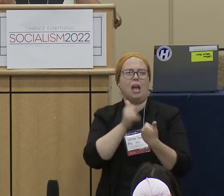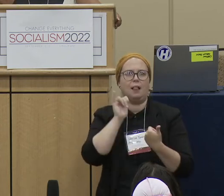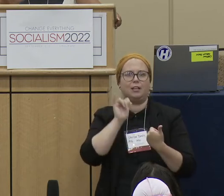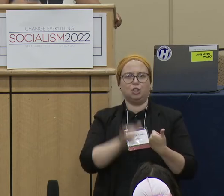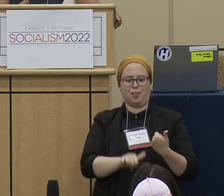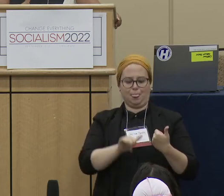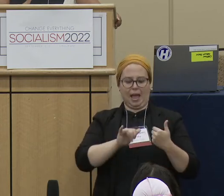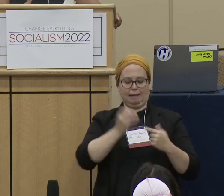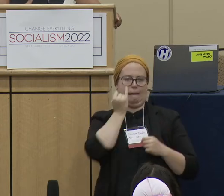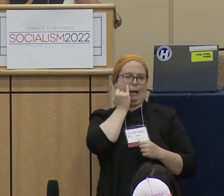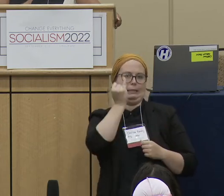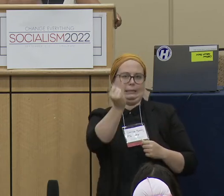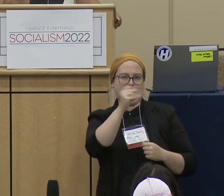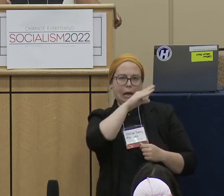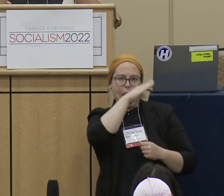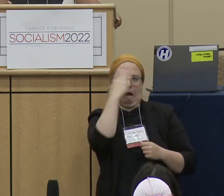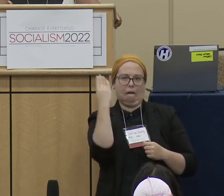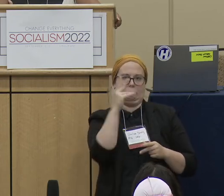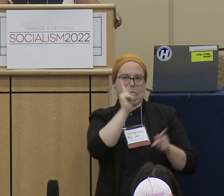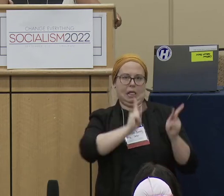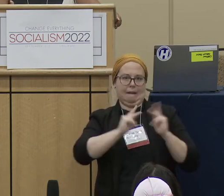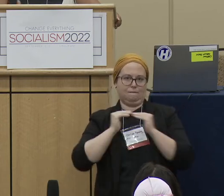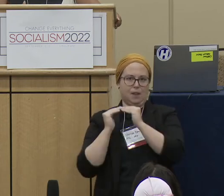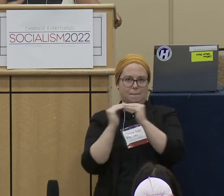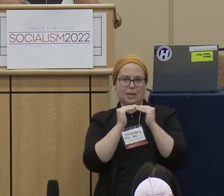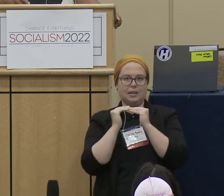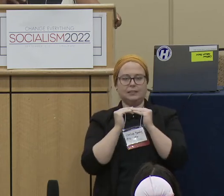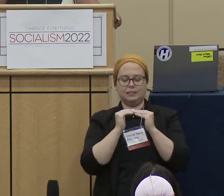challenge this caricature of Black feminism, this distorted